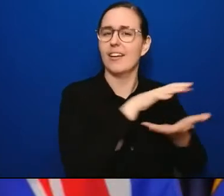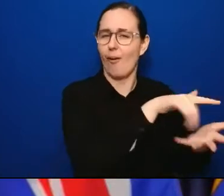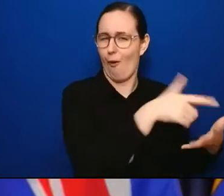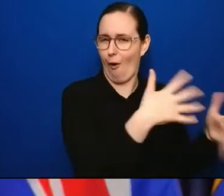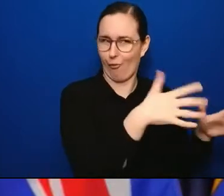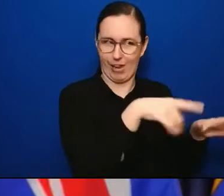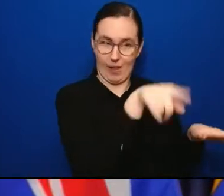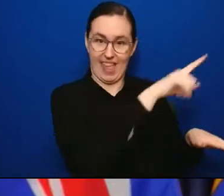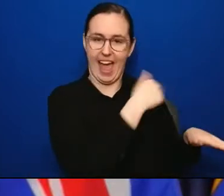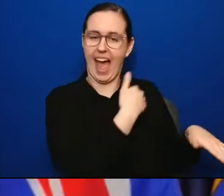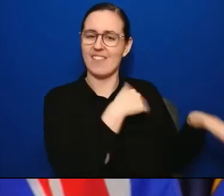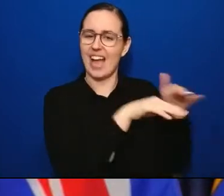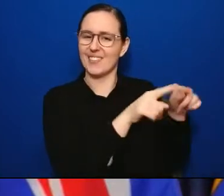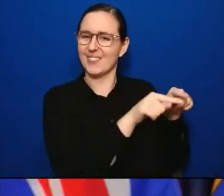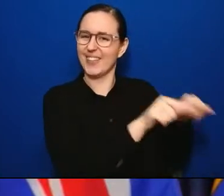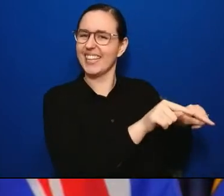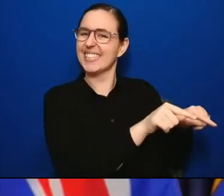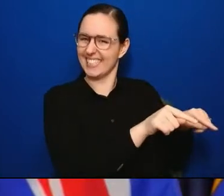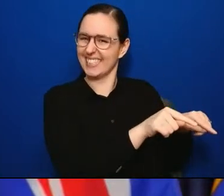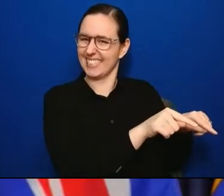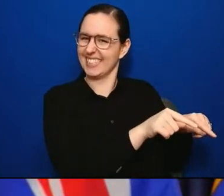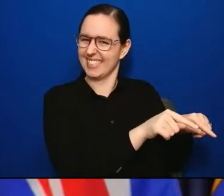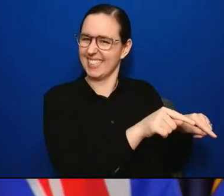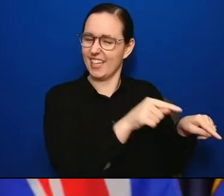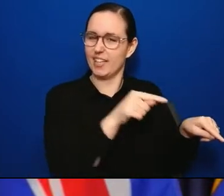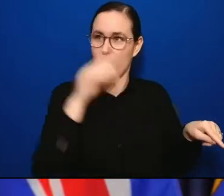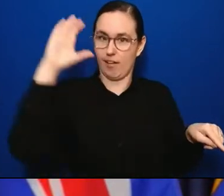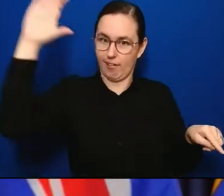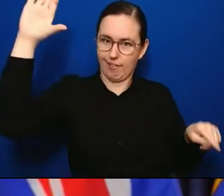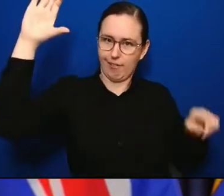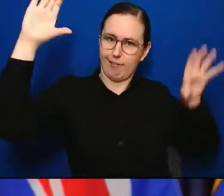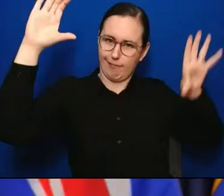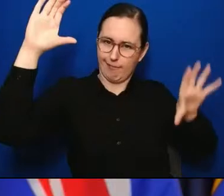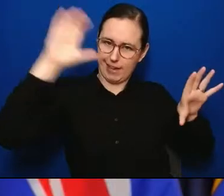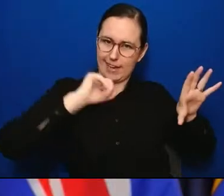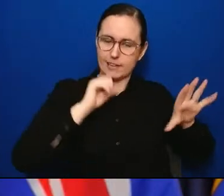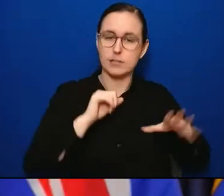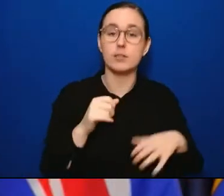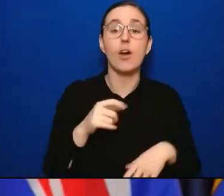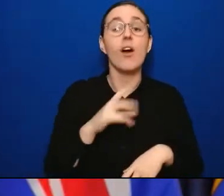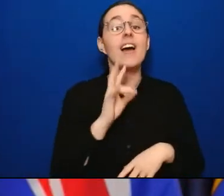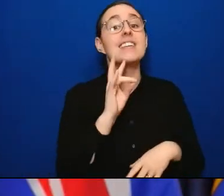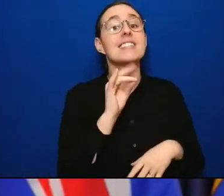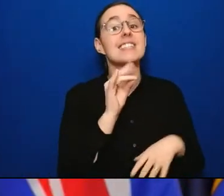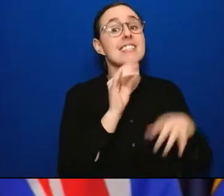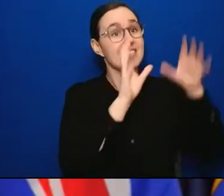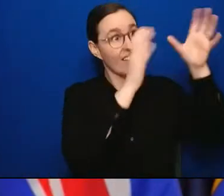, so you see that in those parts of the community, and so we're going to be working our way